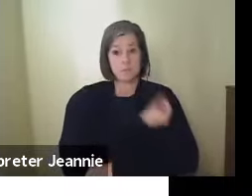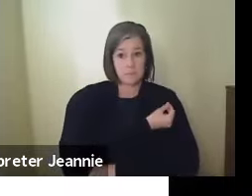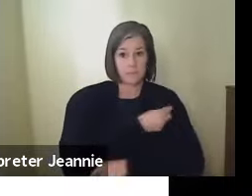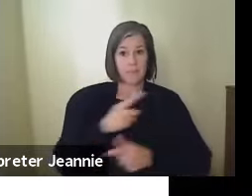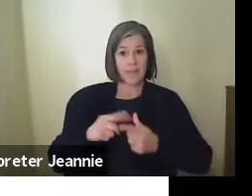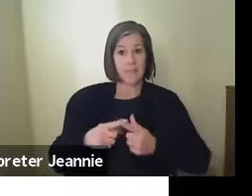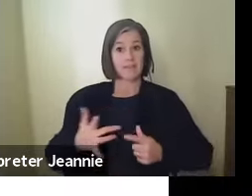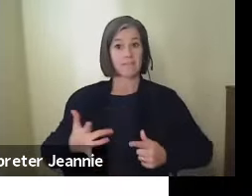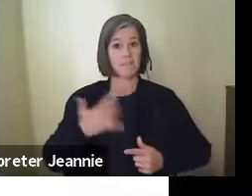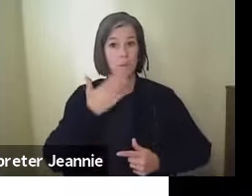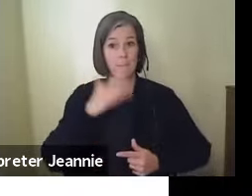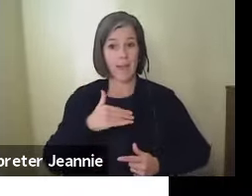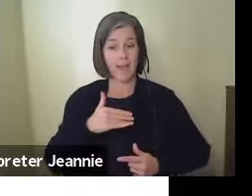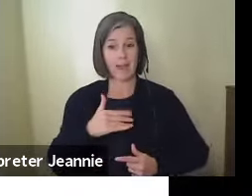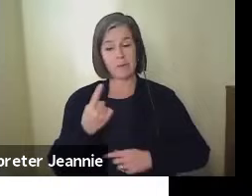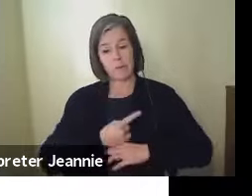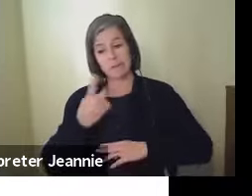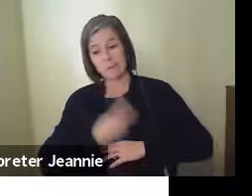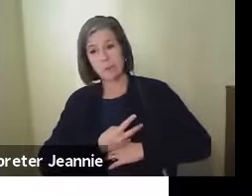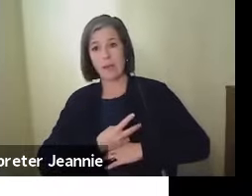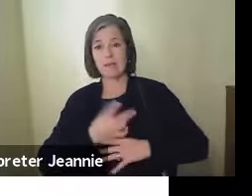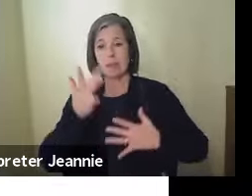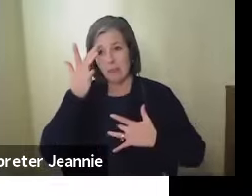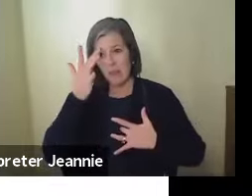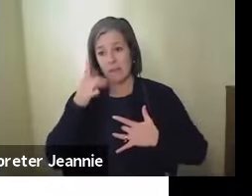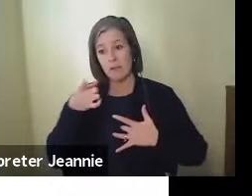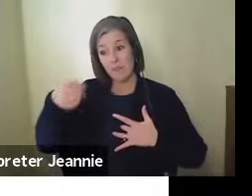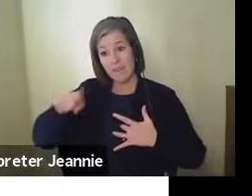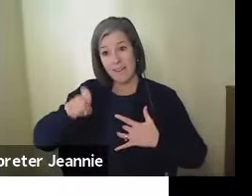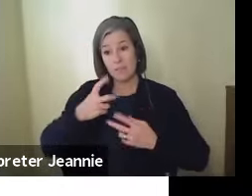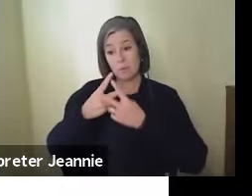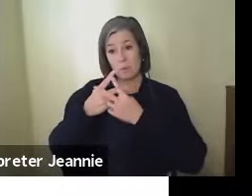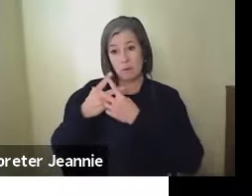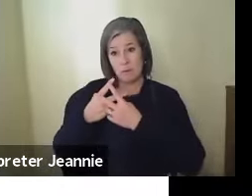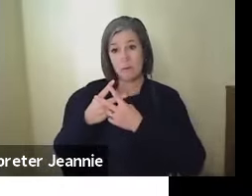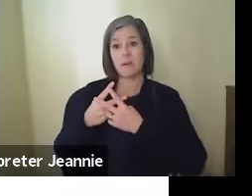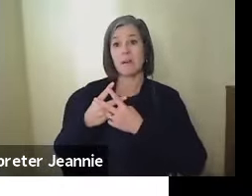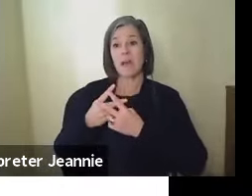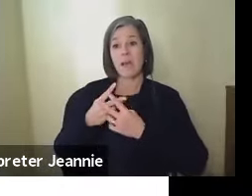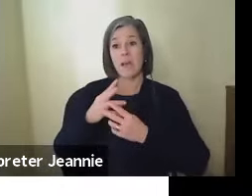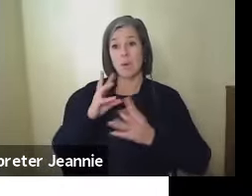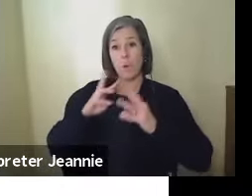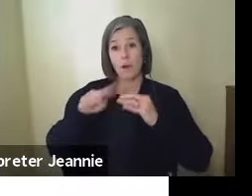bad for a day or two, you know, do they need to worry about having COVID-19 and getting tested?